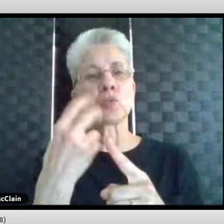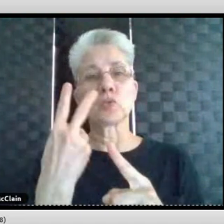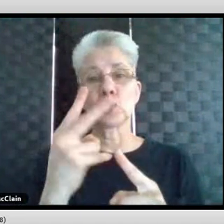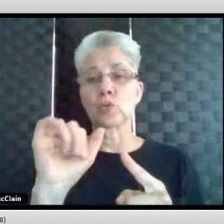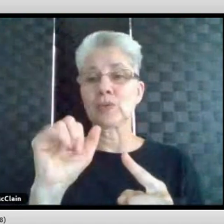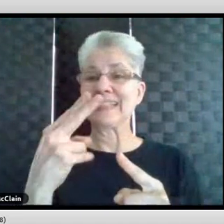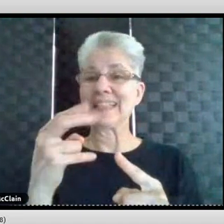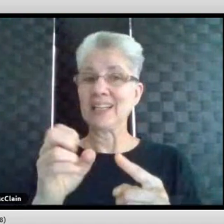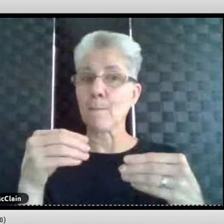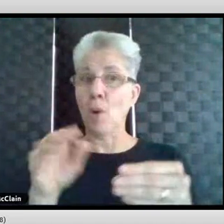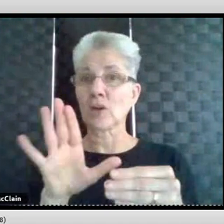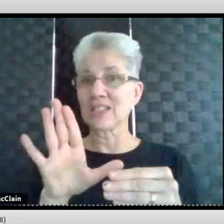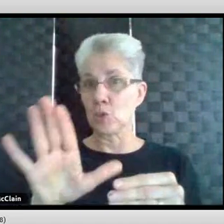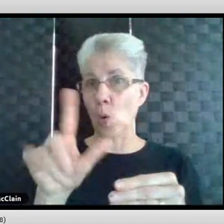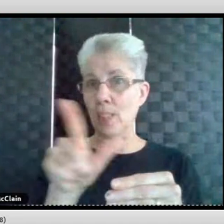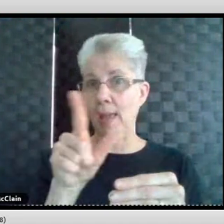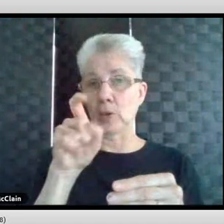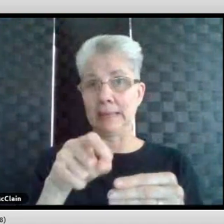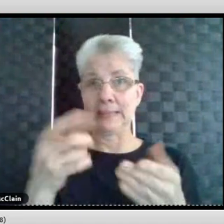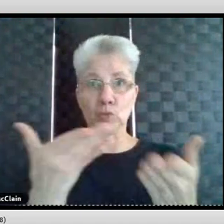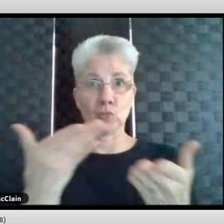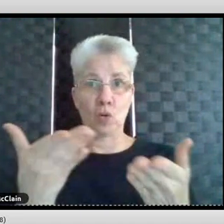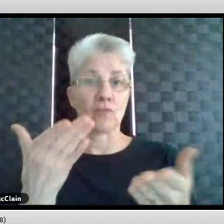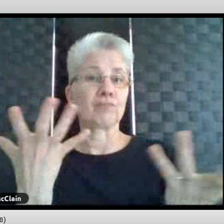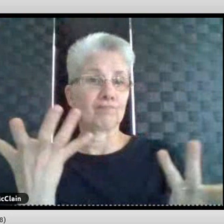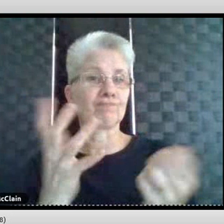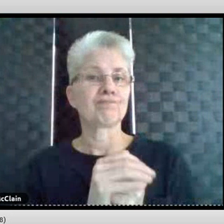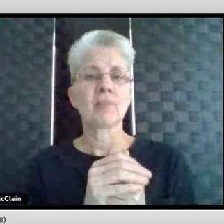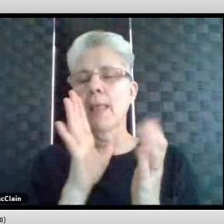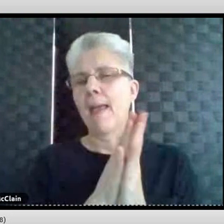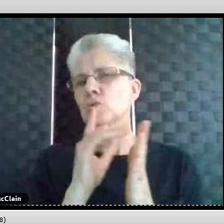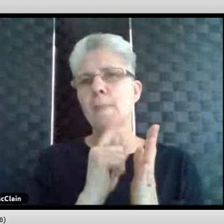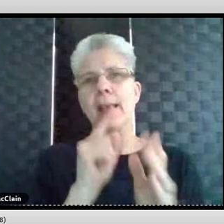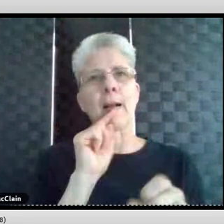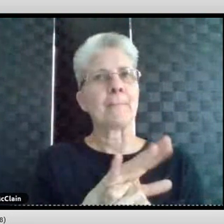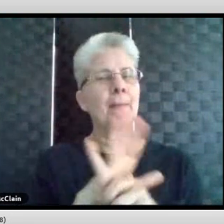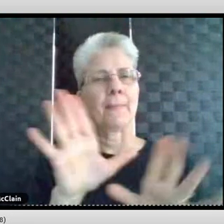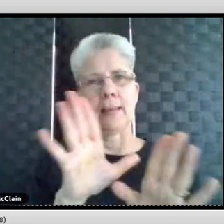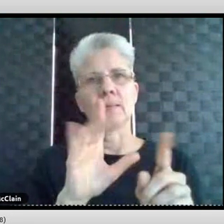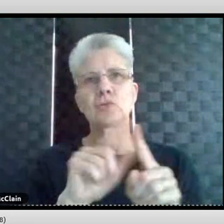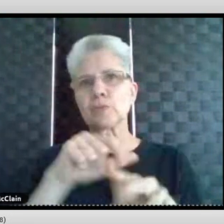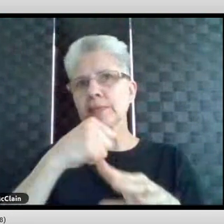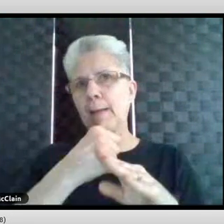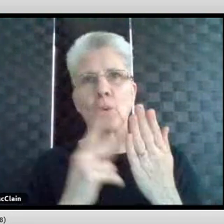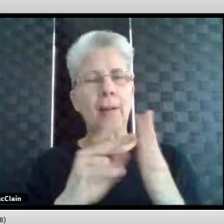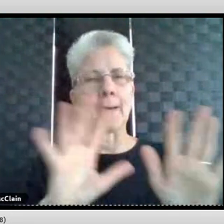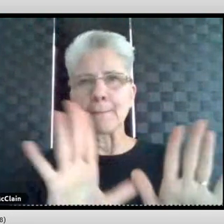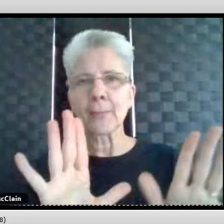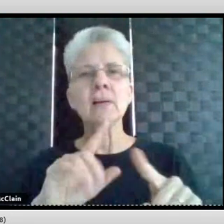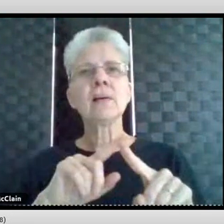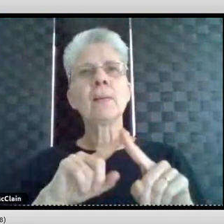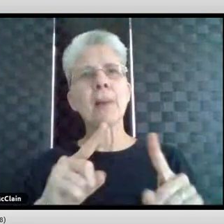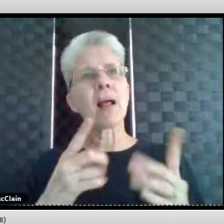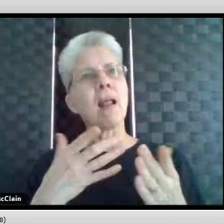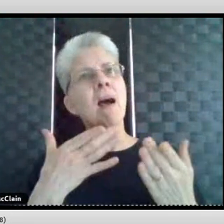that you may be able to serve. I'm not asking to make a commitment to actually set up a program or offer Financial Peace University